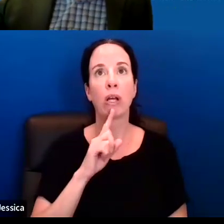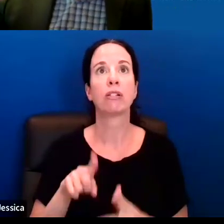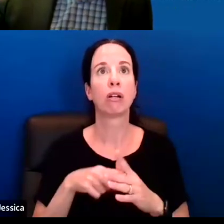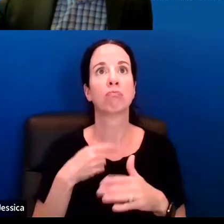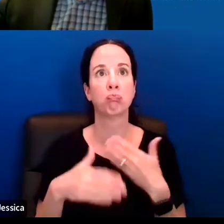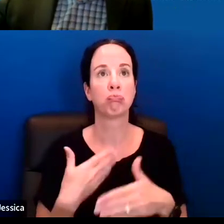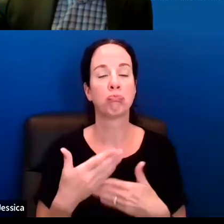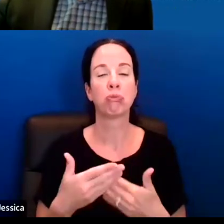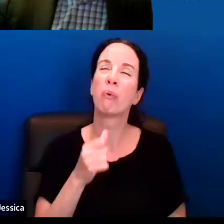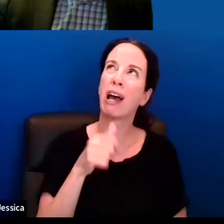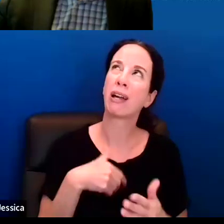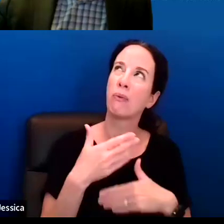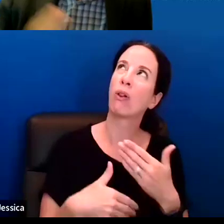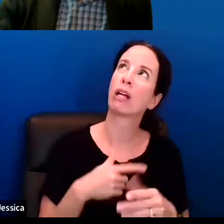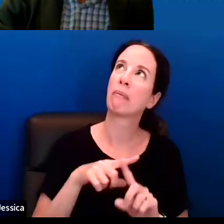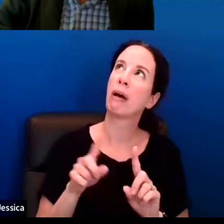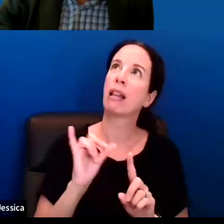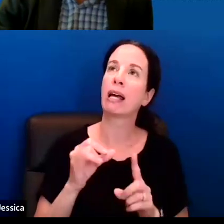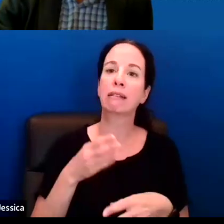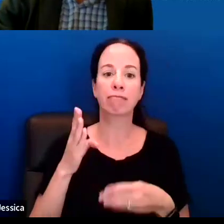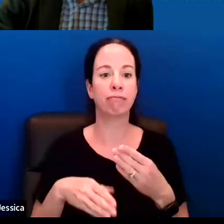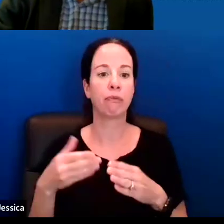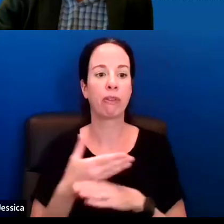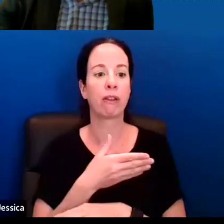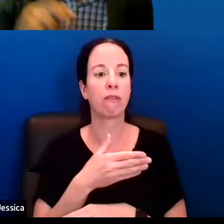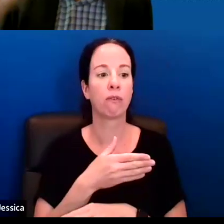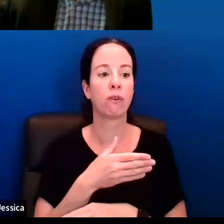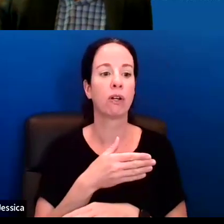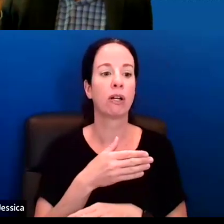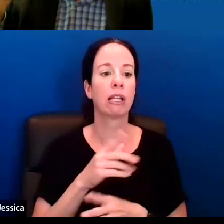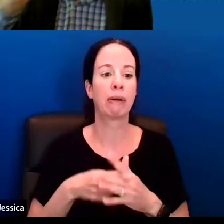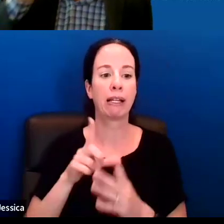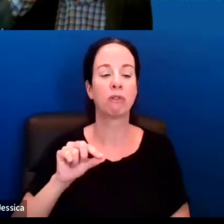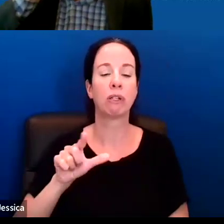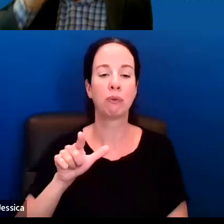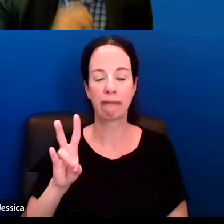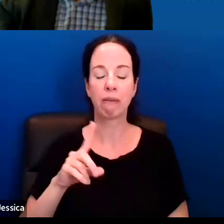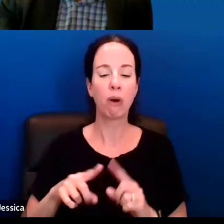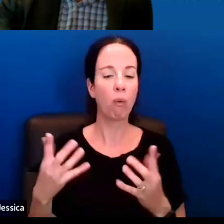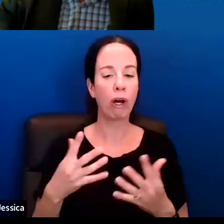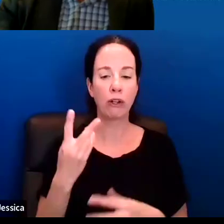get rolling, but to be done at the beginning of 2027. What are two things people should be